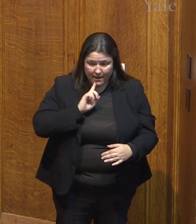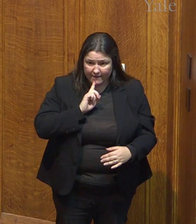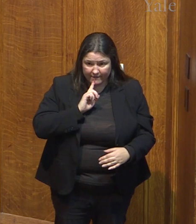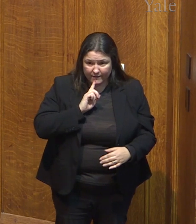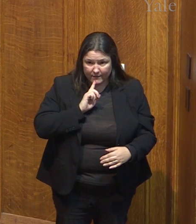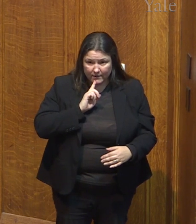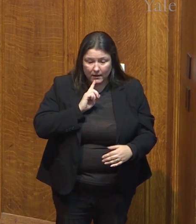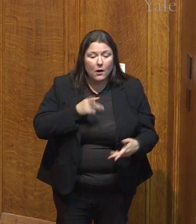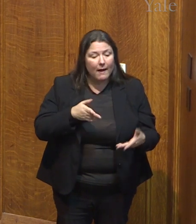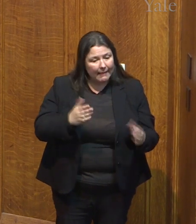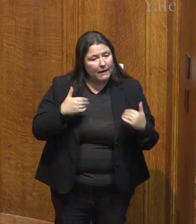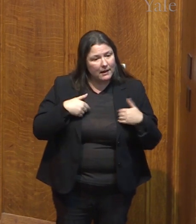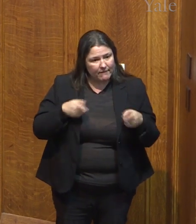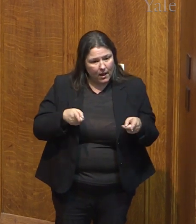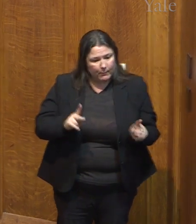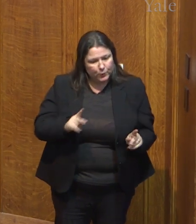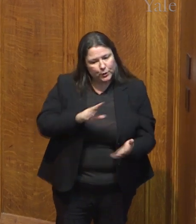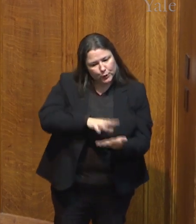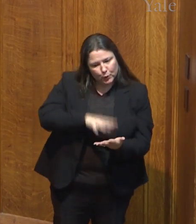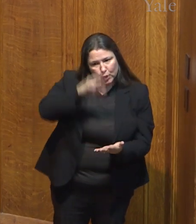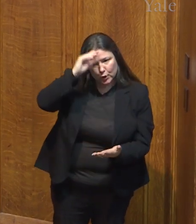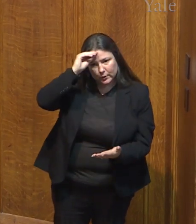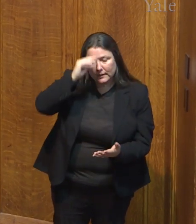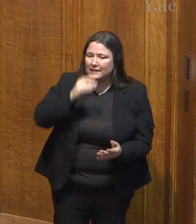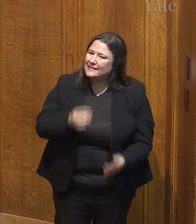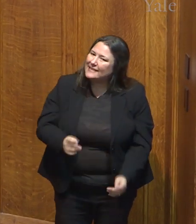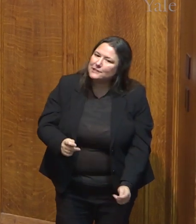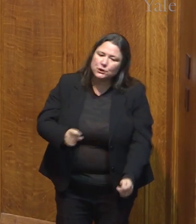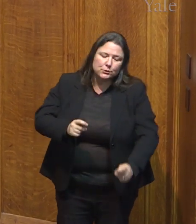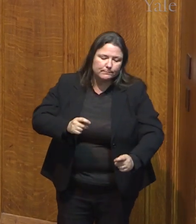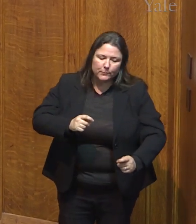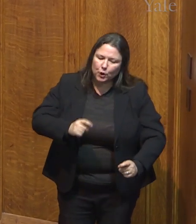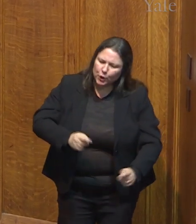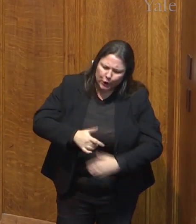the opportunity to learn as soon as possible in life